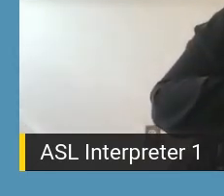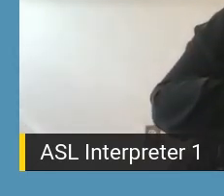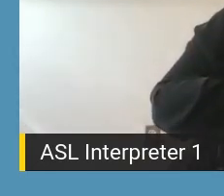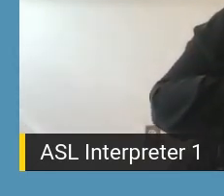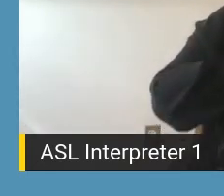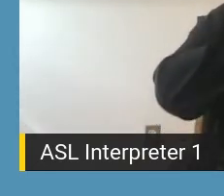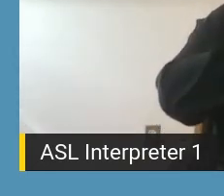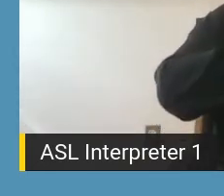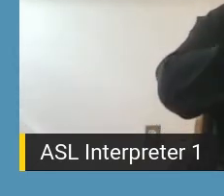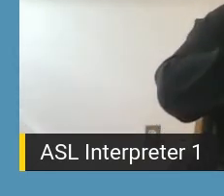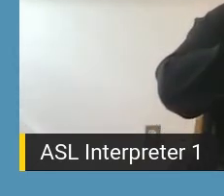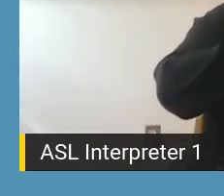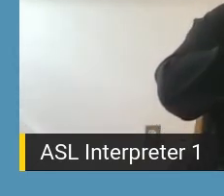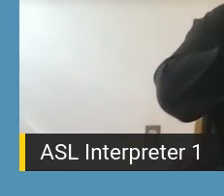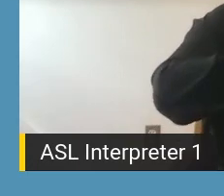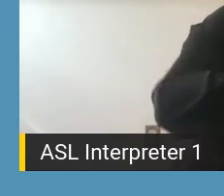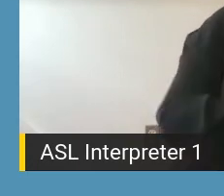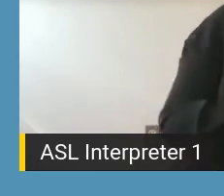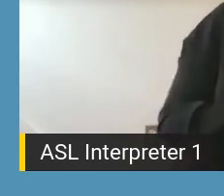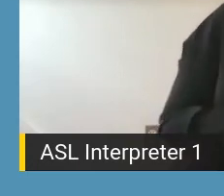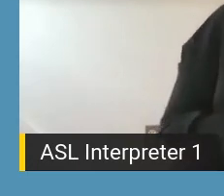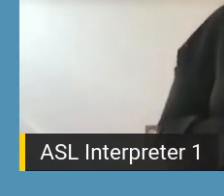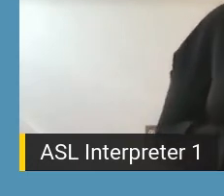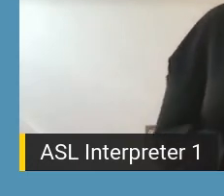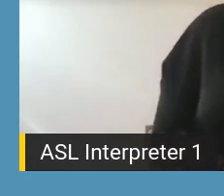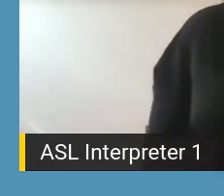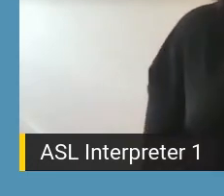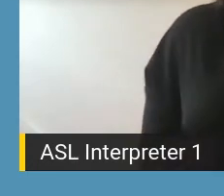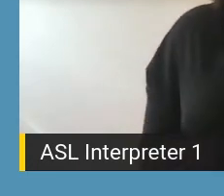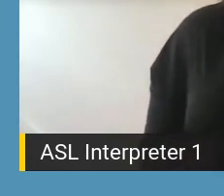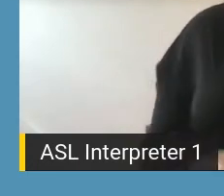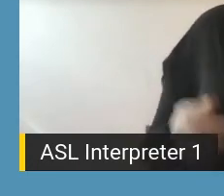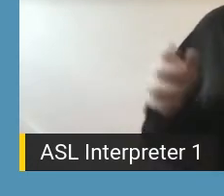some reason you run the whole thing through auphonic and it does not sound good it doesn't